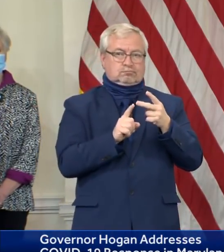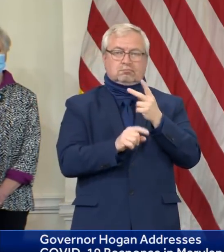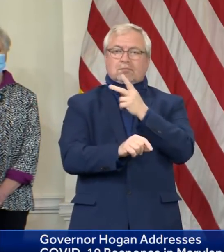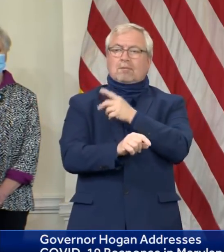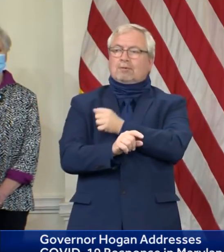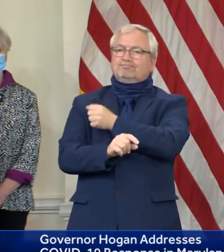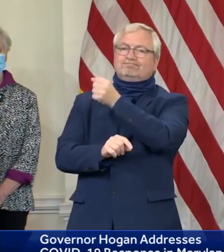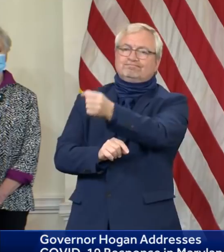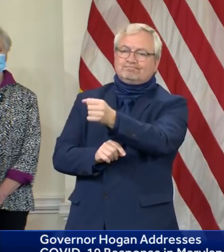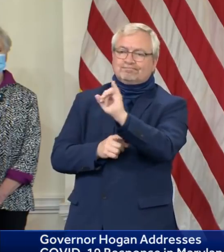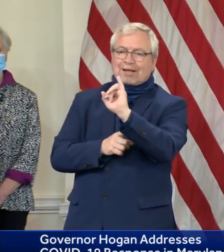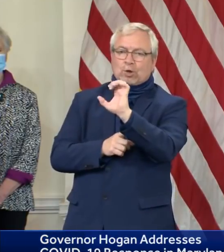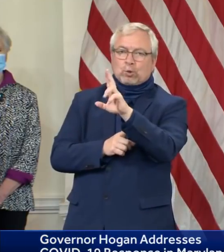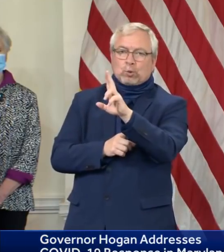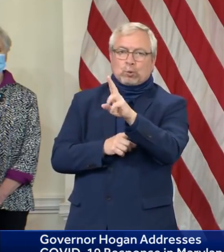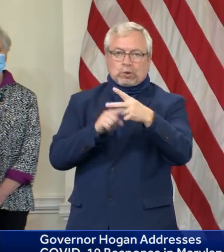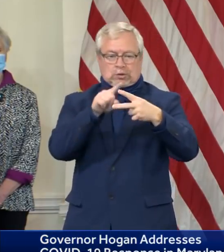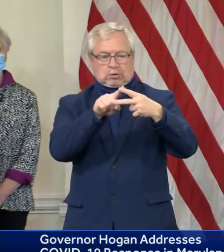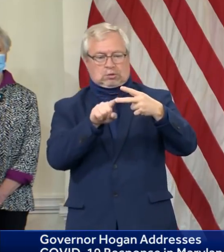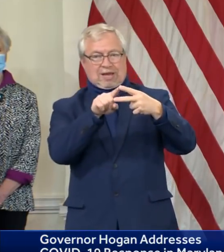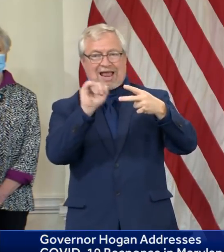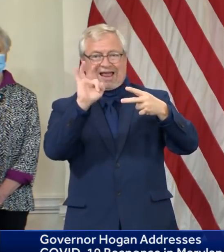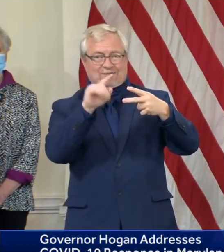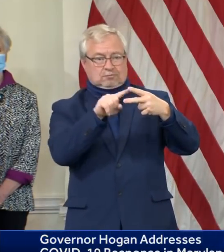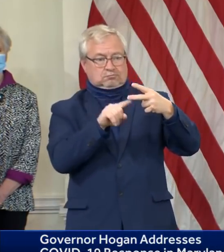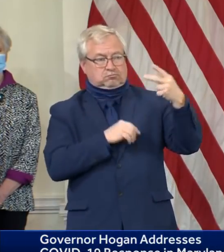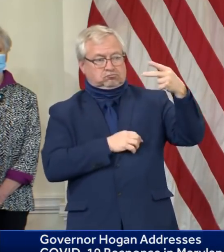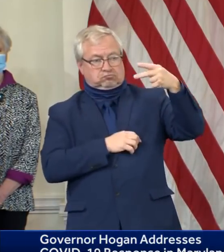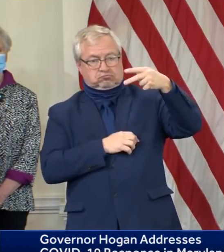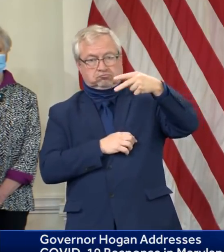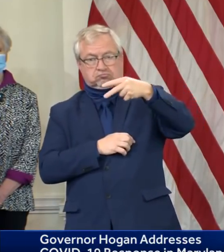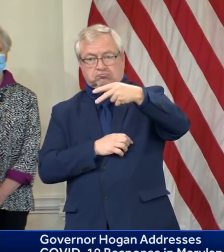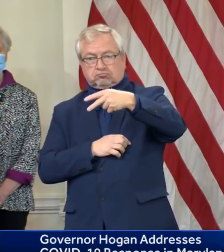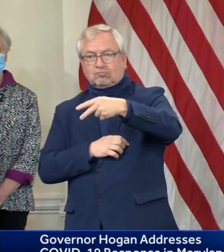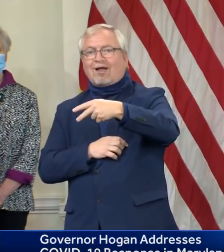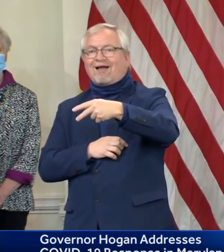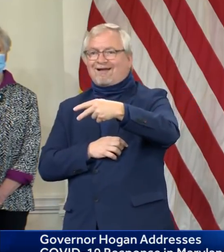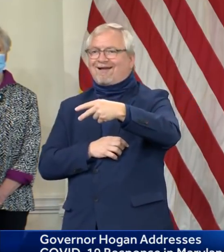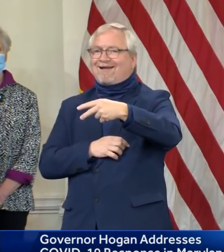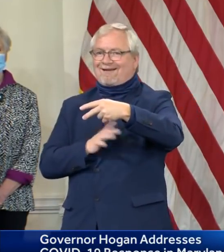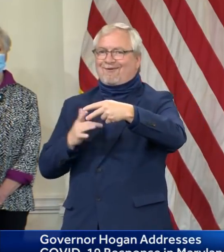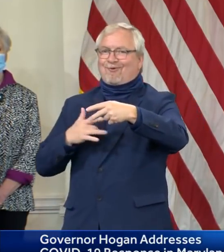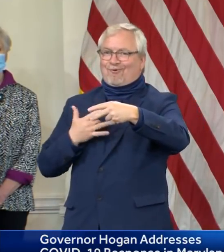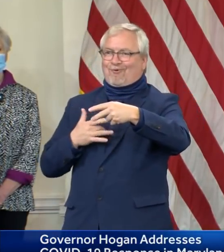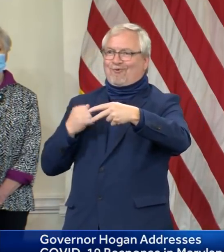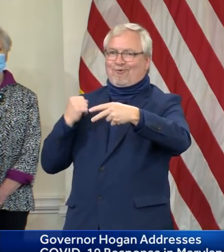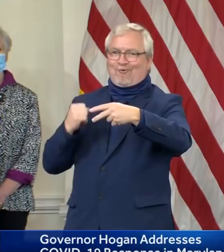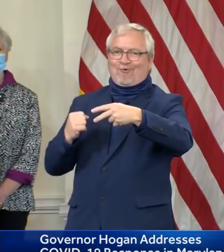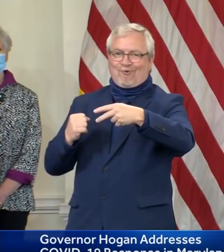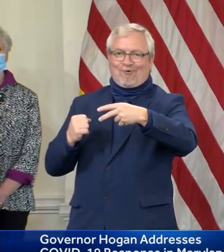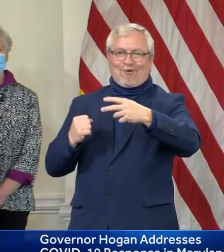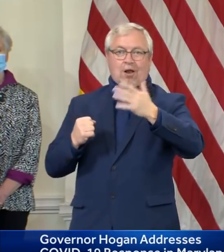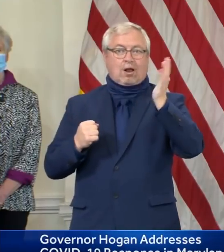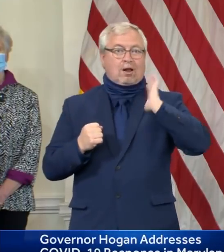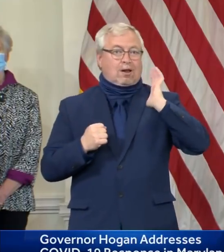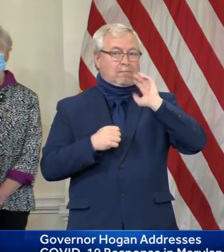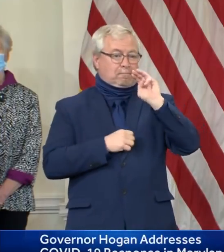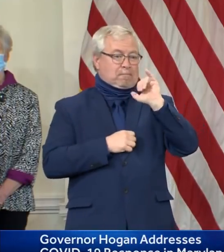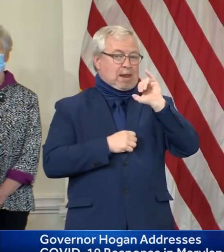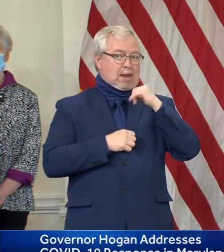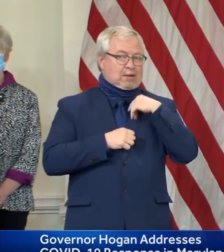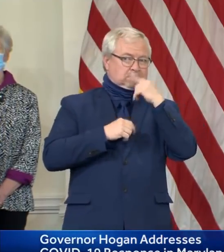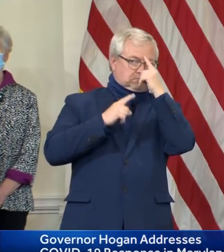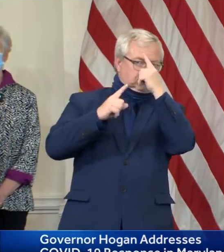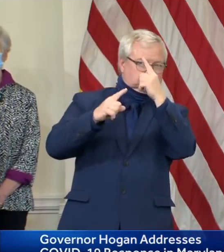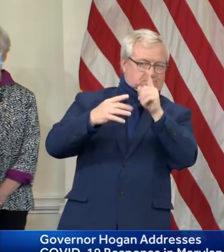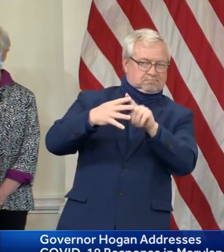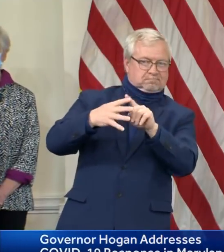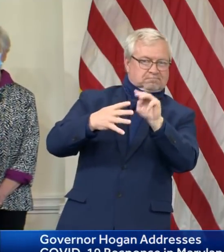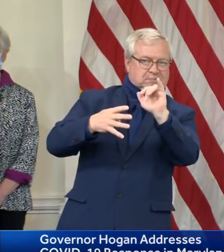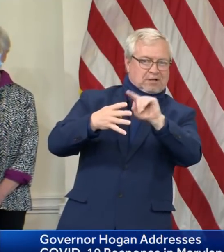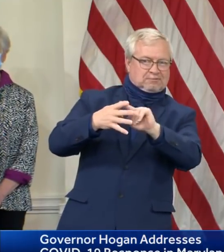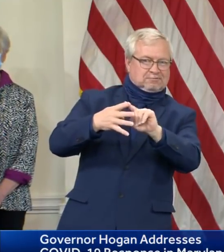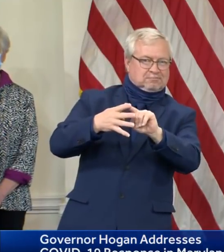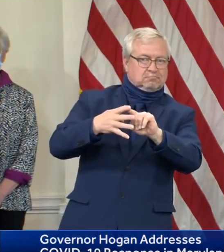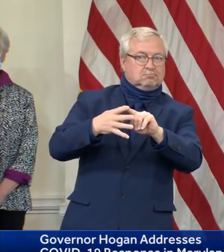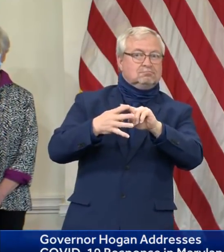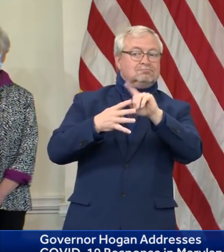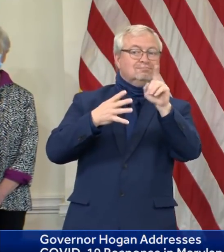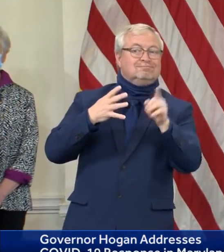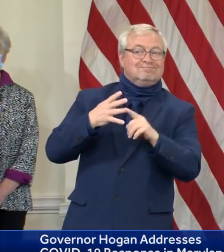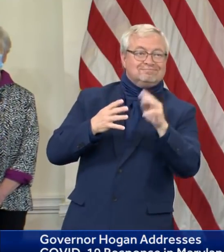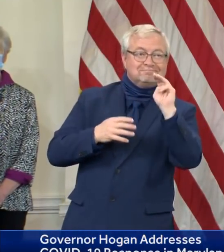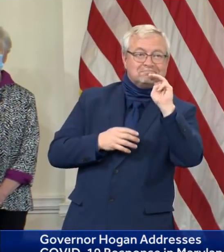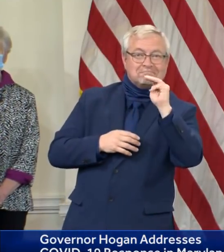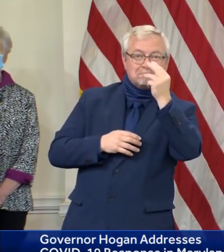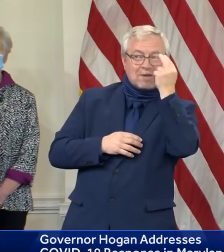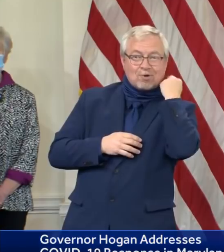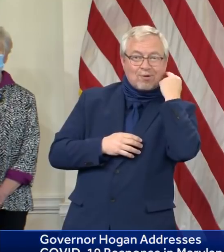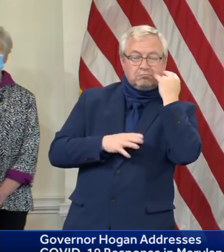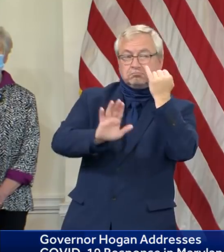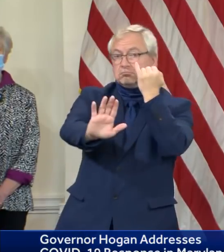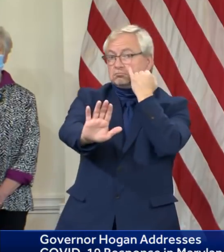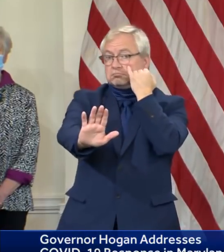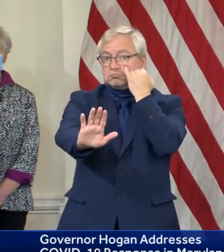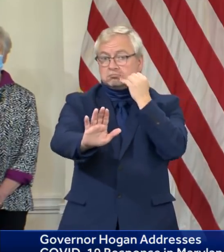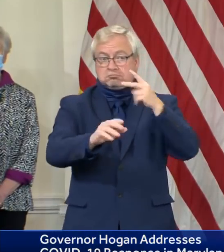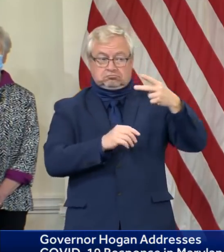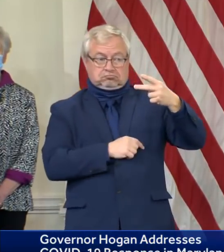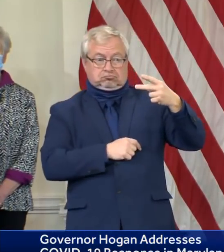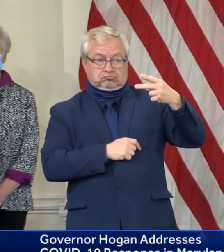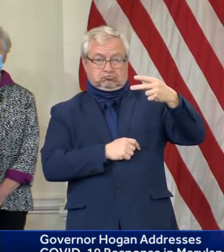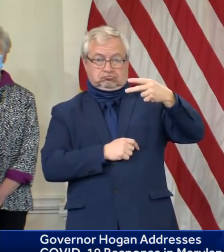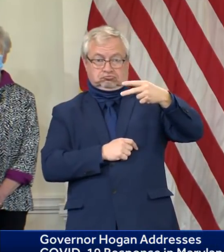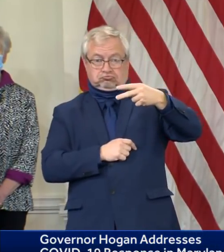TRACKING, THE RATE OF HOSPITALIZATIONS, AND THE NUMBER OF PATIENTS IN ICU, WOULD POTENTIALLY PLATEAU, PERHAPS AS EARLY AS EARLY MAY.